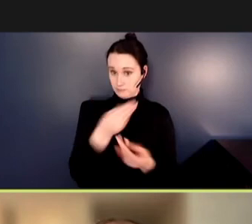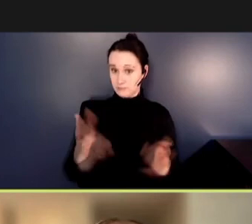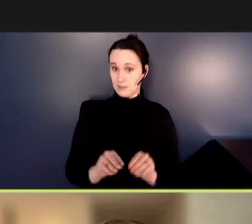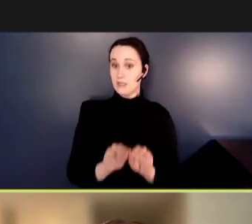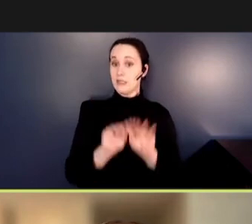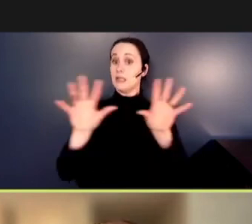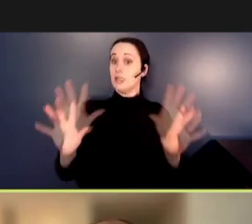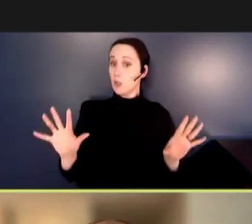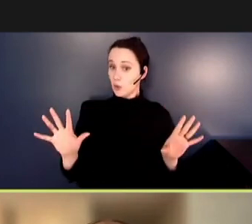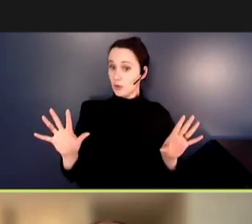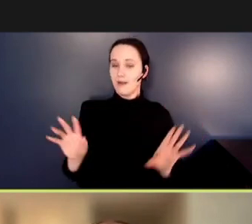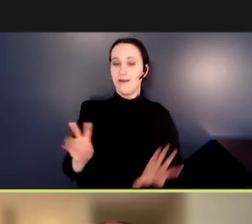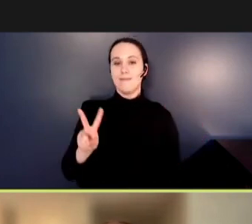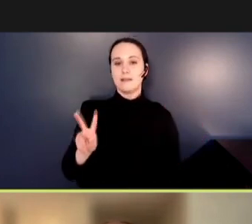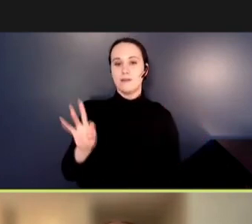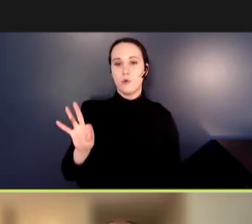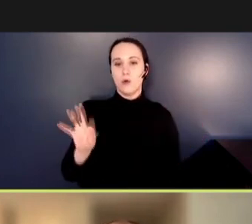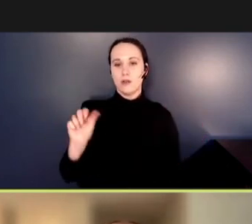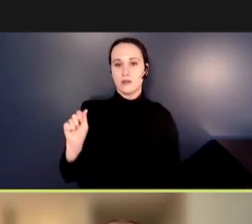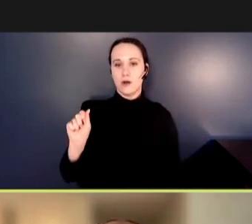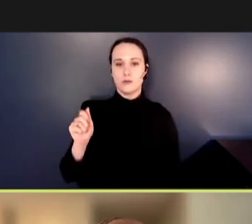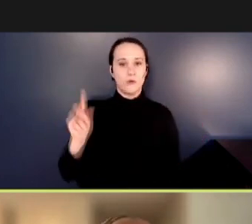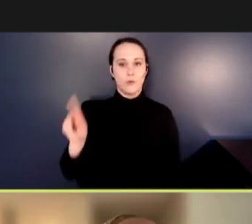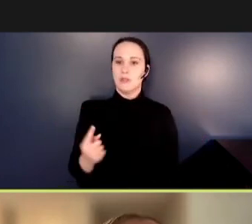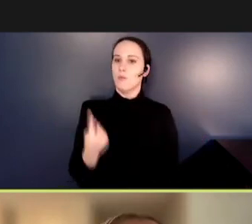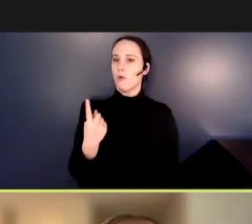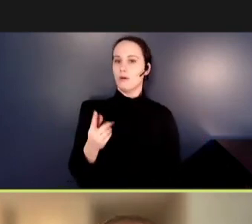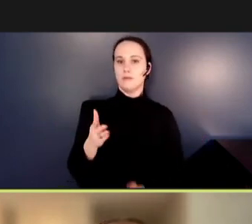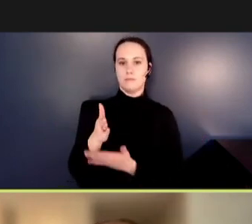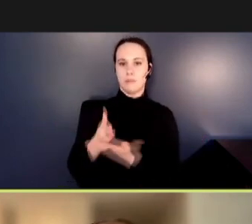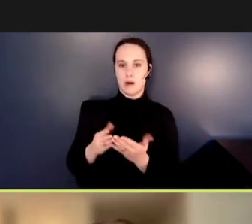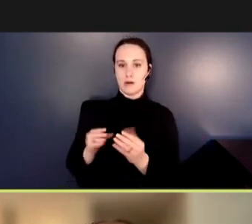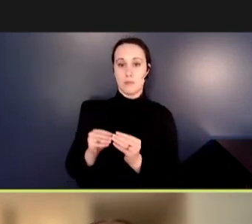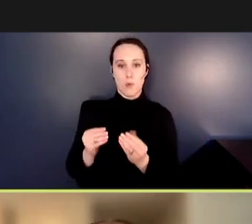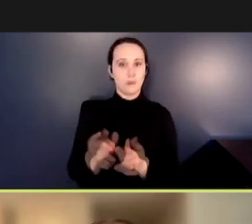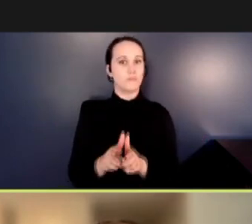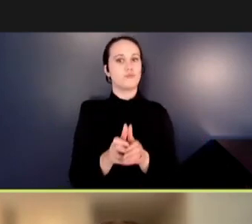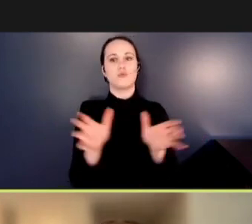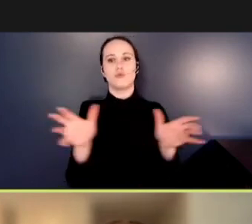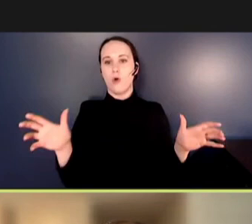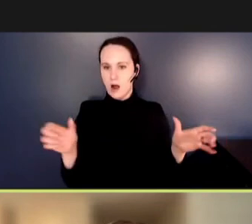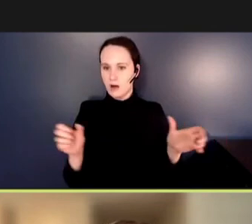that Vaccine for Adults is only one part of a larger strategy to boost adult vaccine rates,